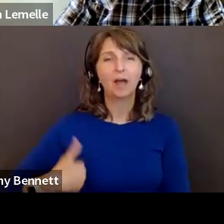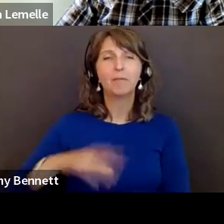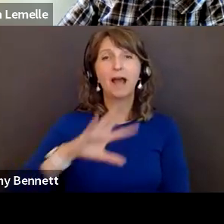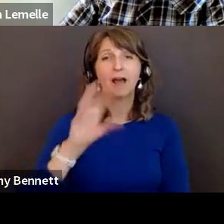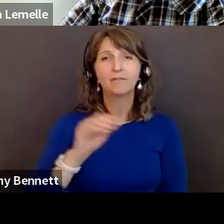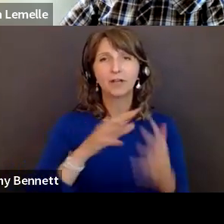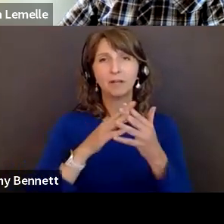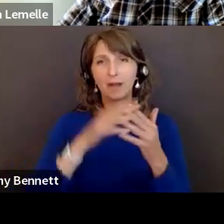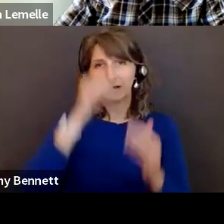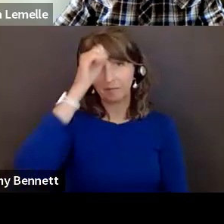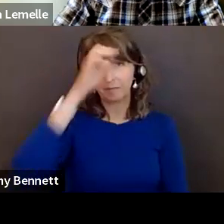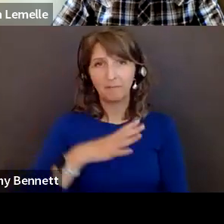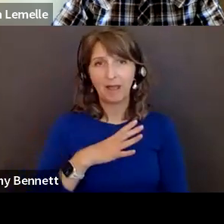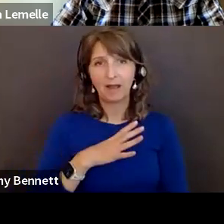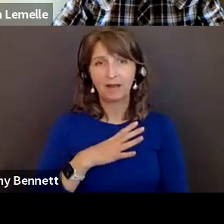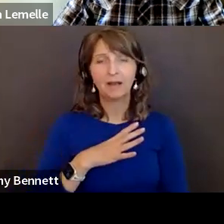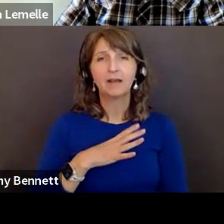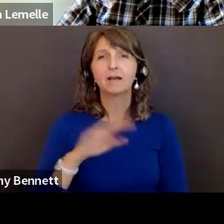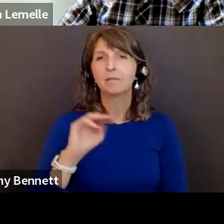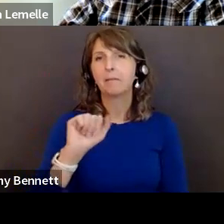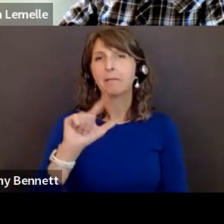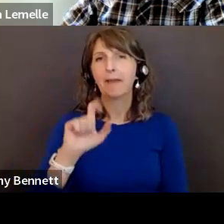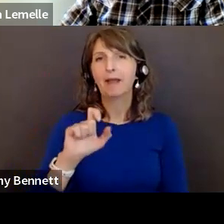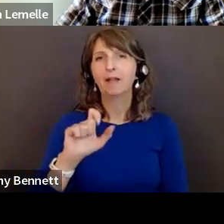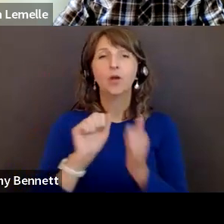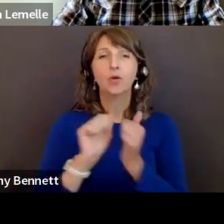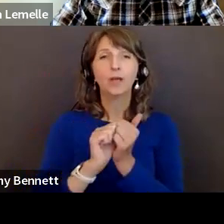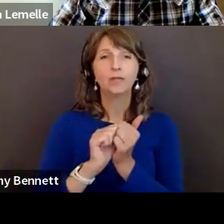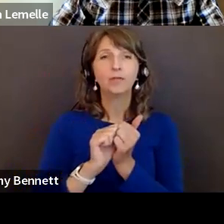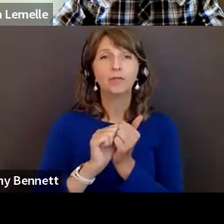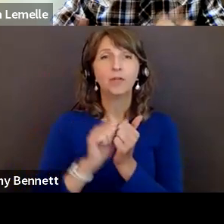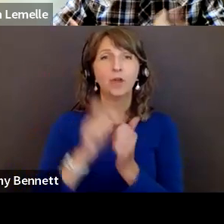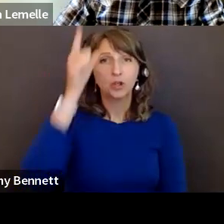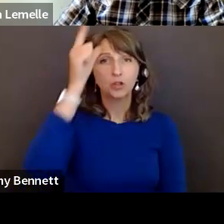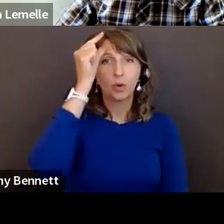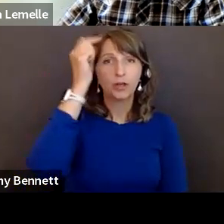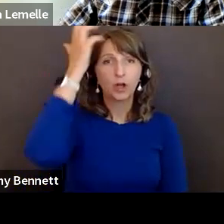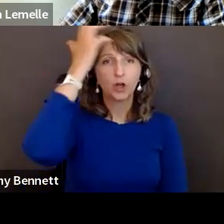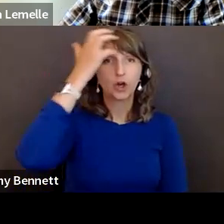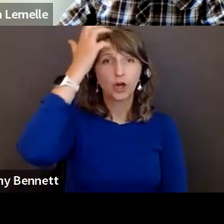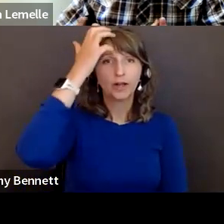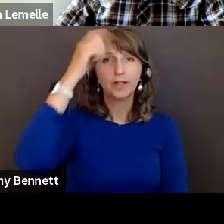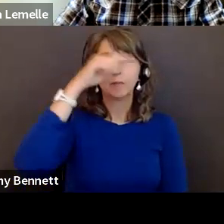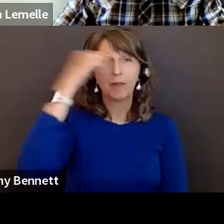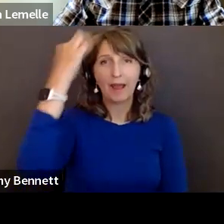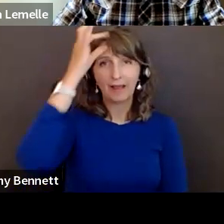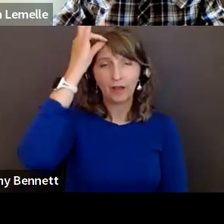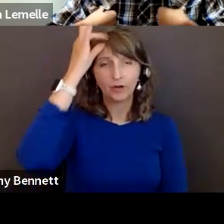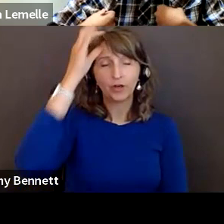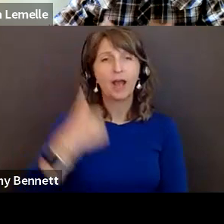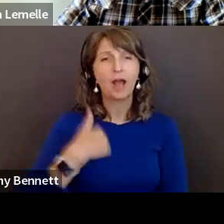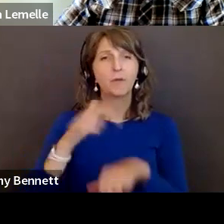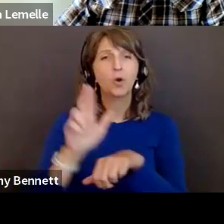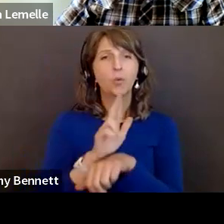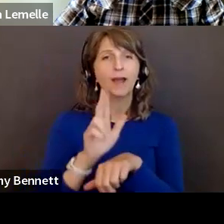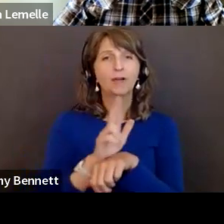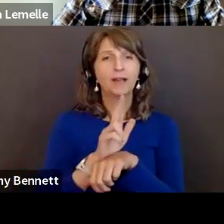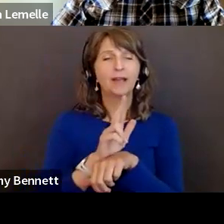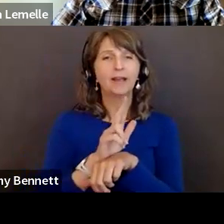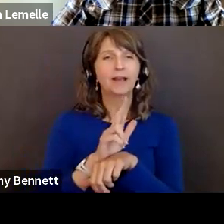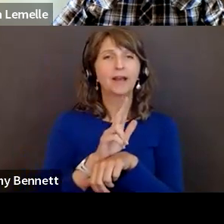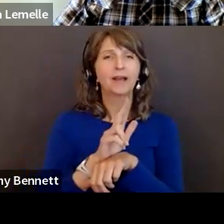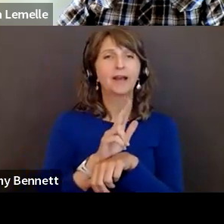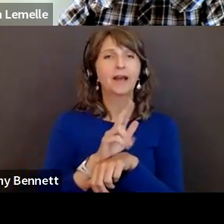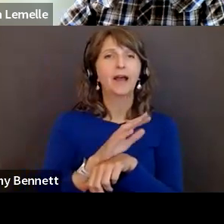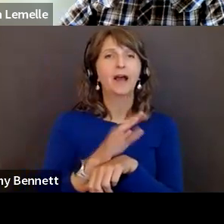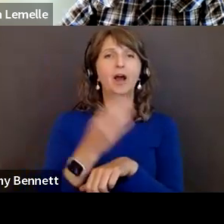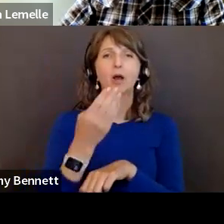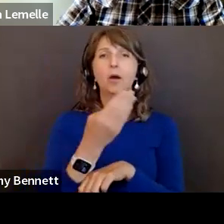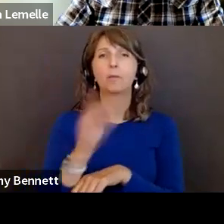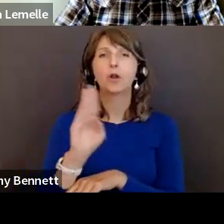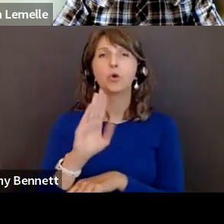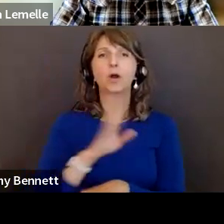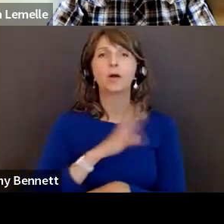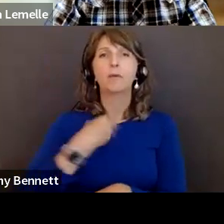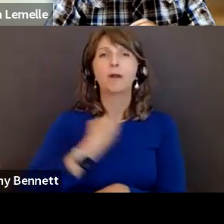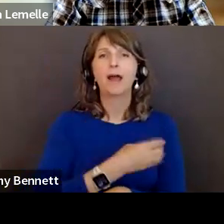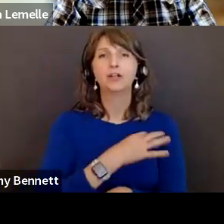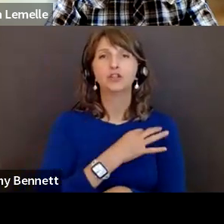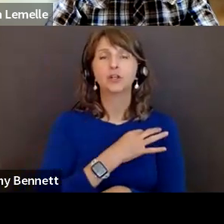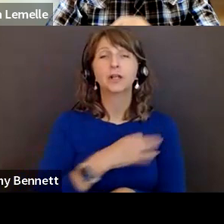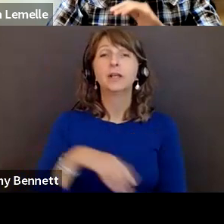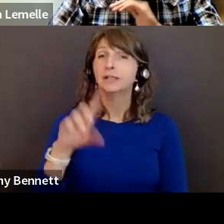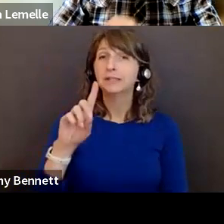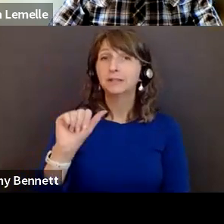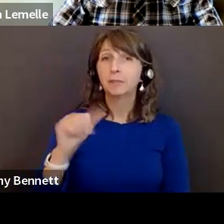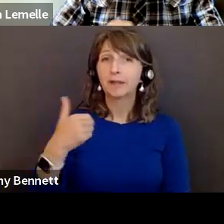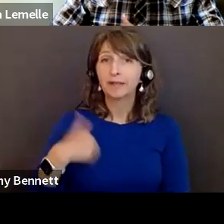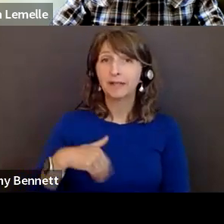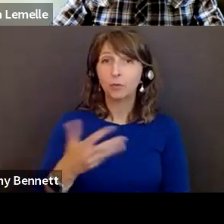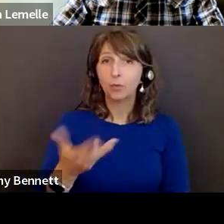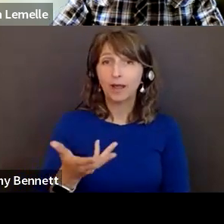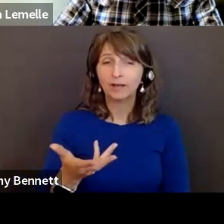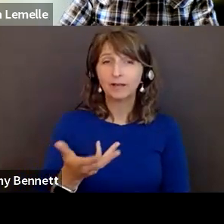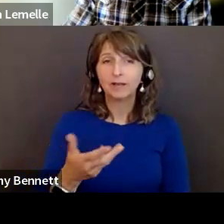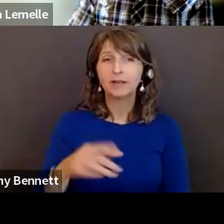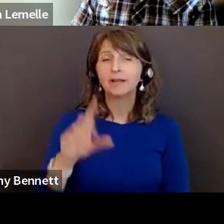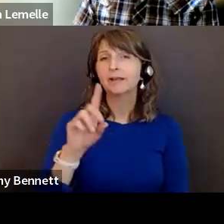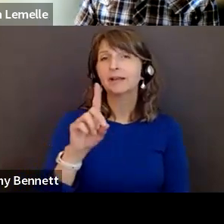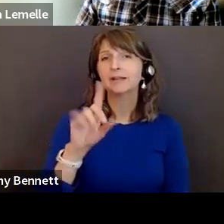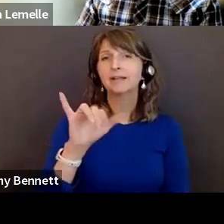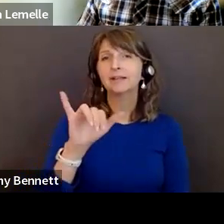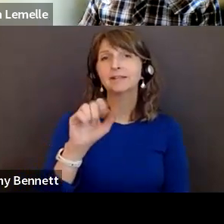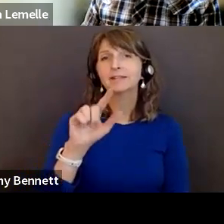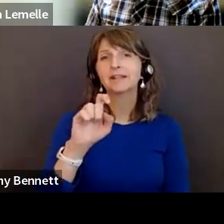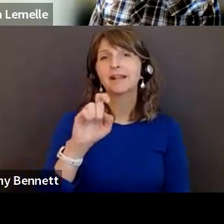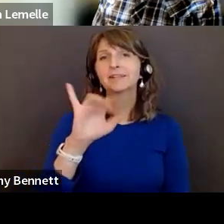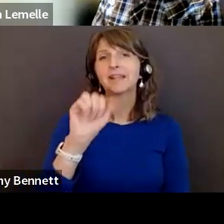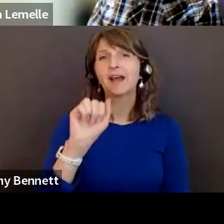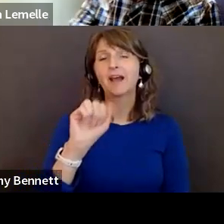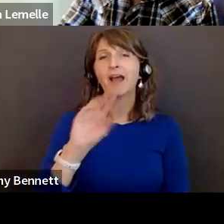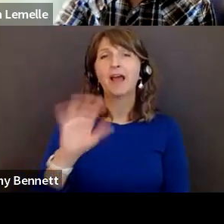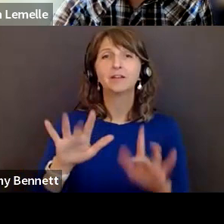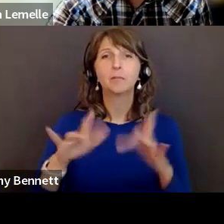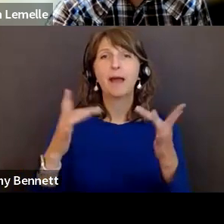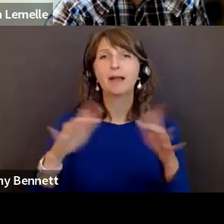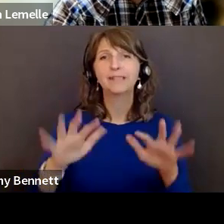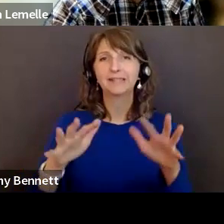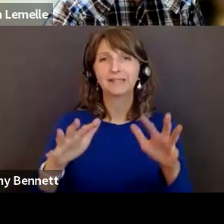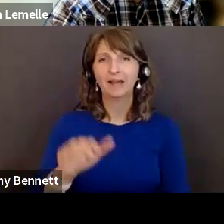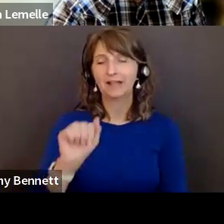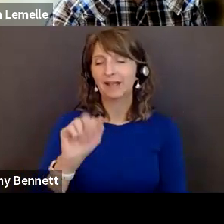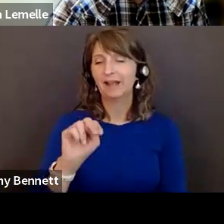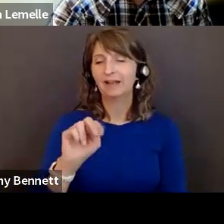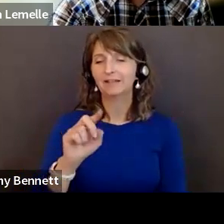A male with Sure, currently on. Curly black hair and I'm wearing a blue plasher and my disability is dyslexia with the mild case of anxiety.